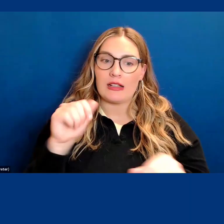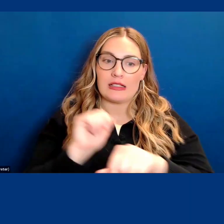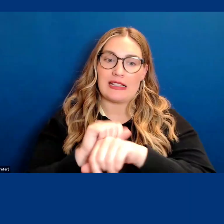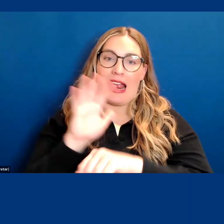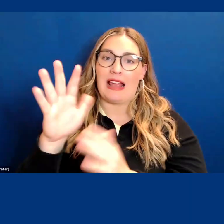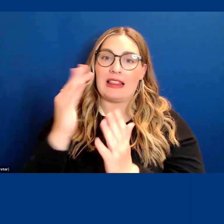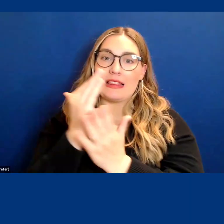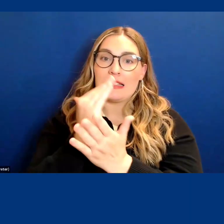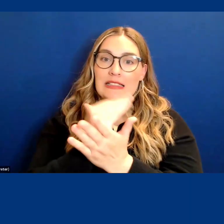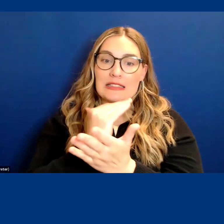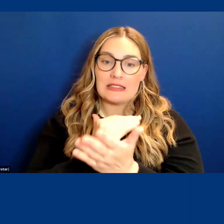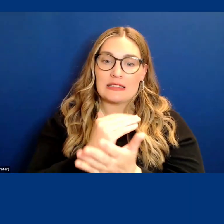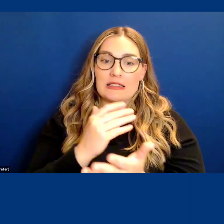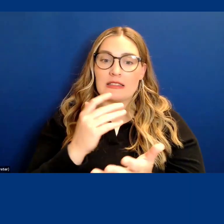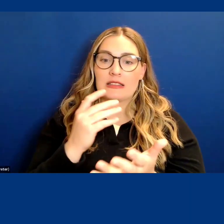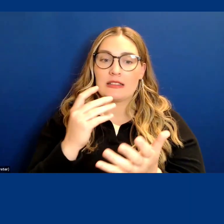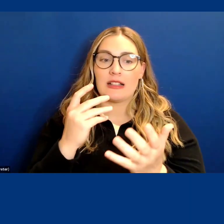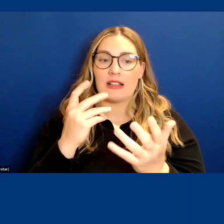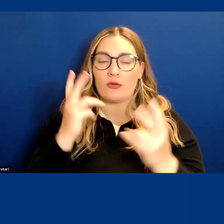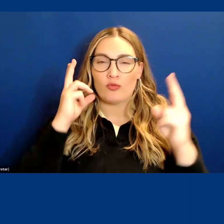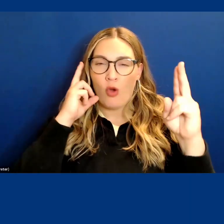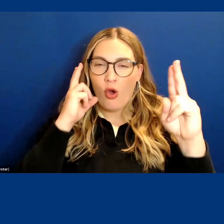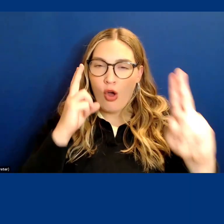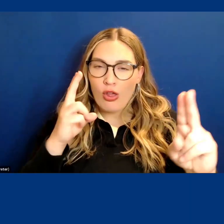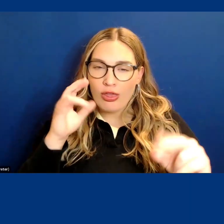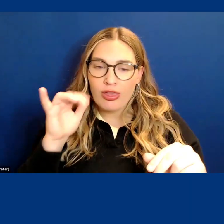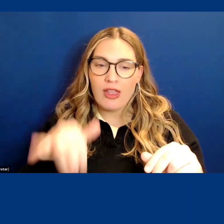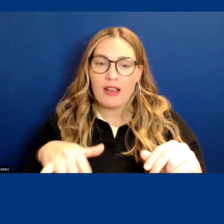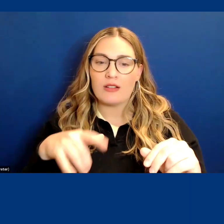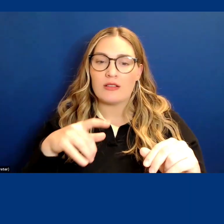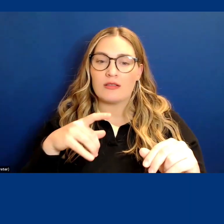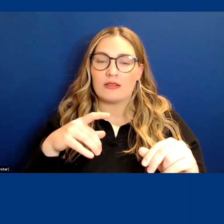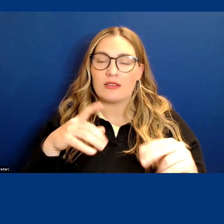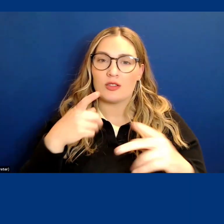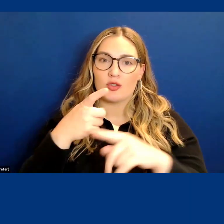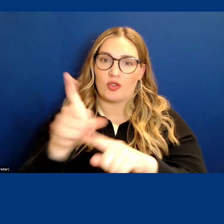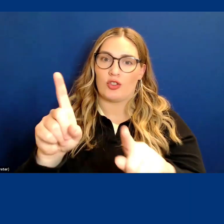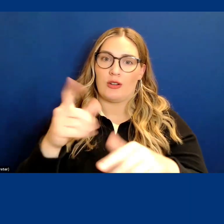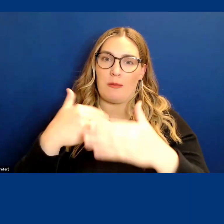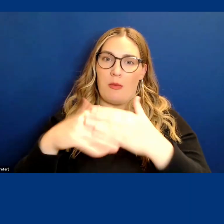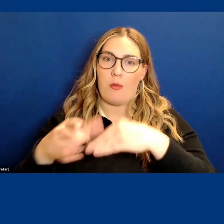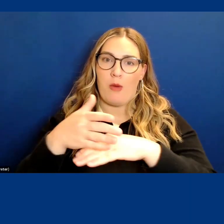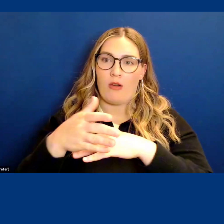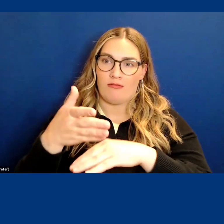and also honor that postpartum period is so sacred. And it takes it takes a lot like it takes a lot of